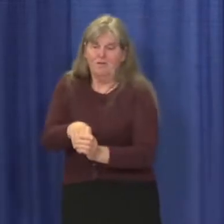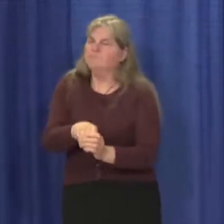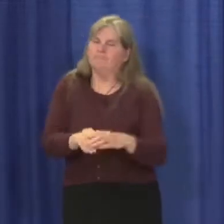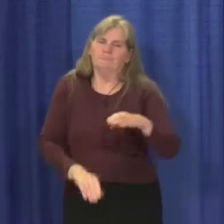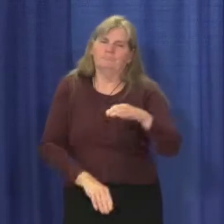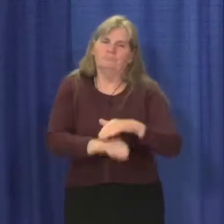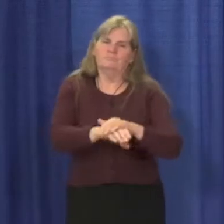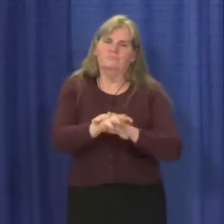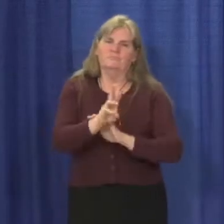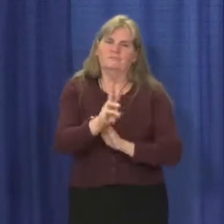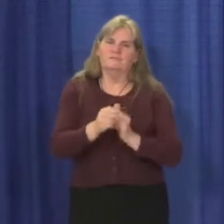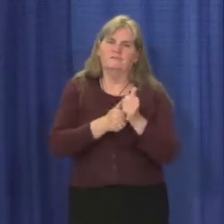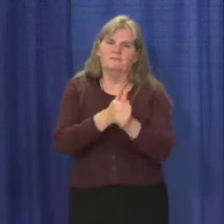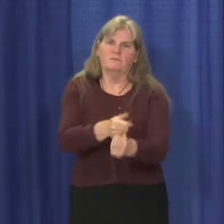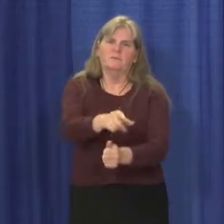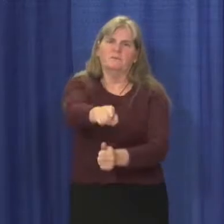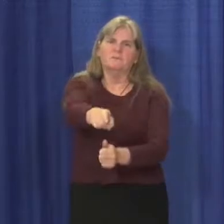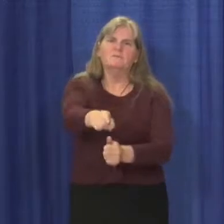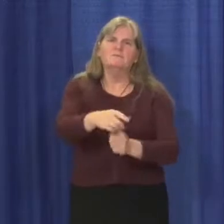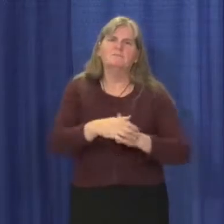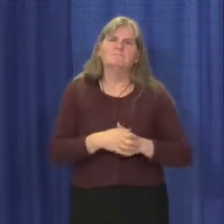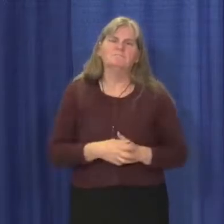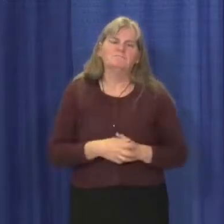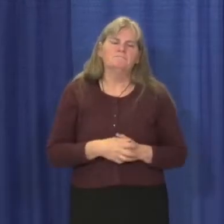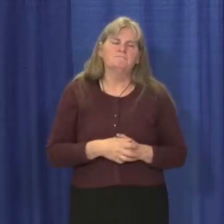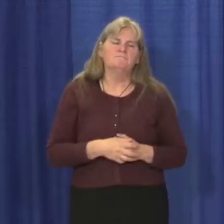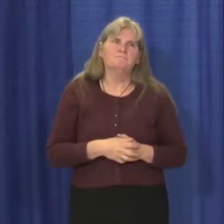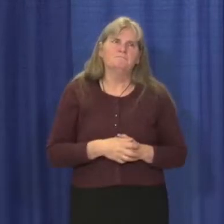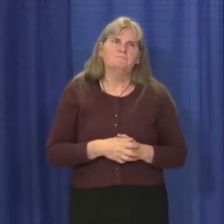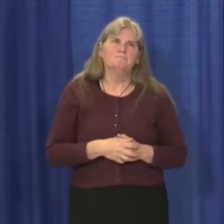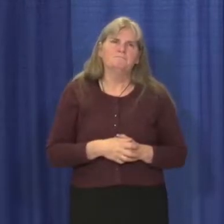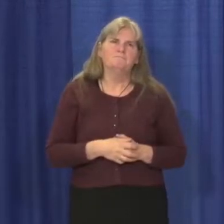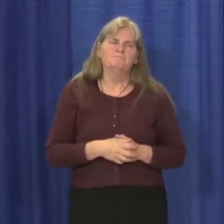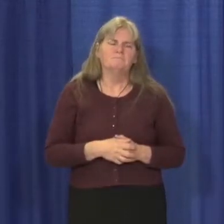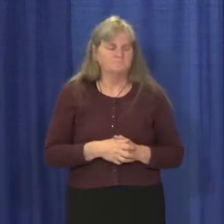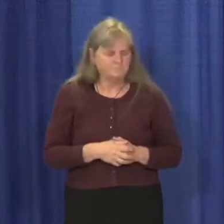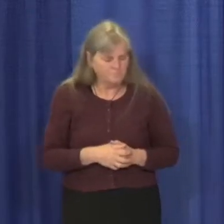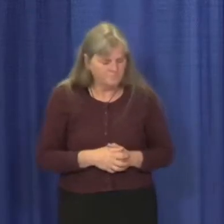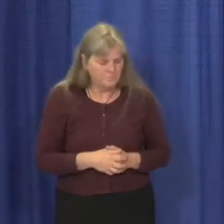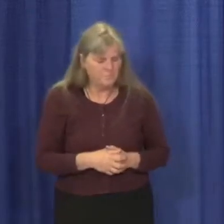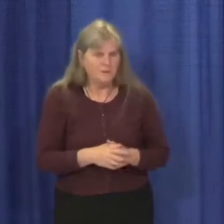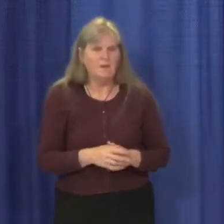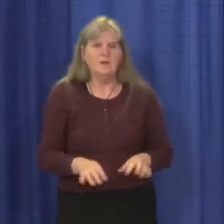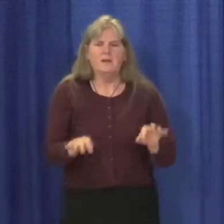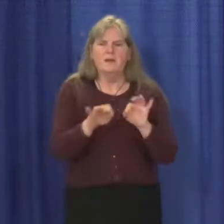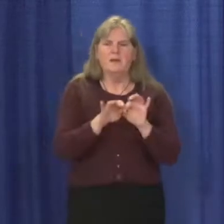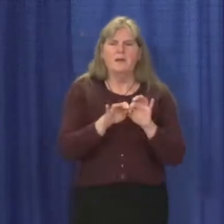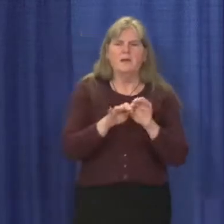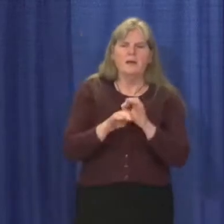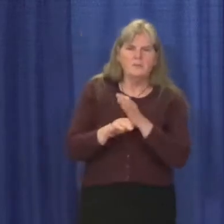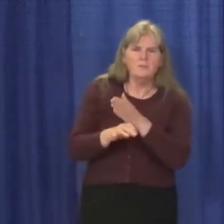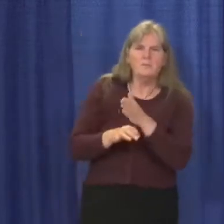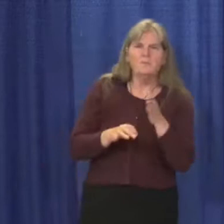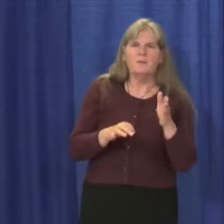to six and take it to heart. It is important that we continue to align our public health